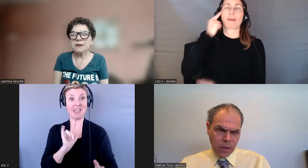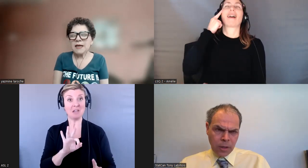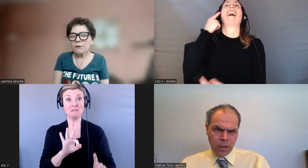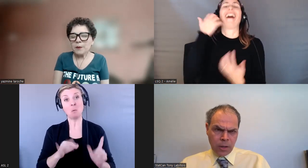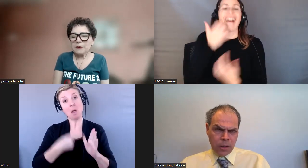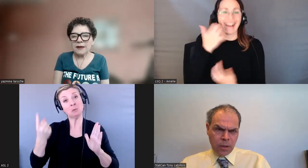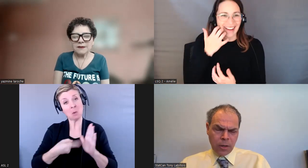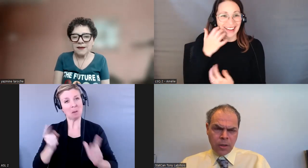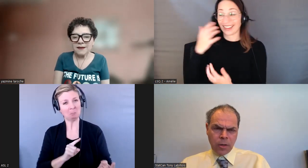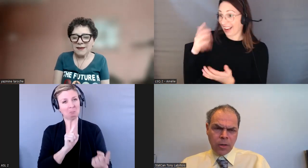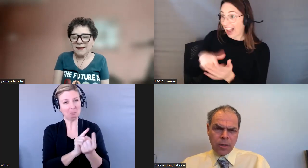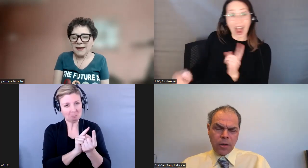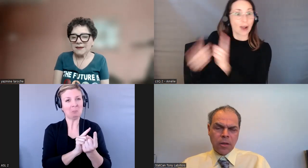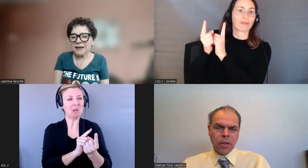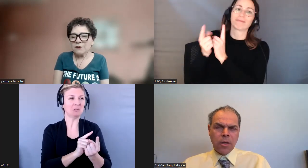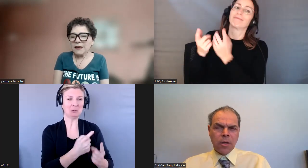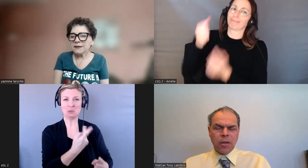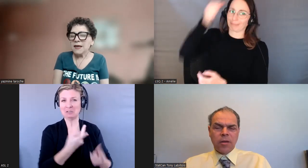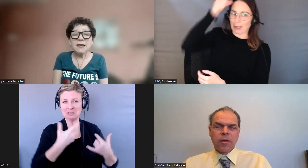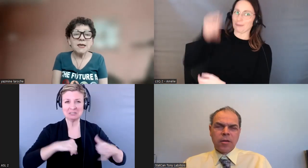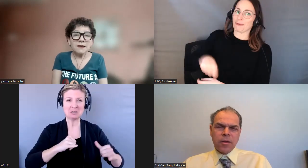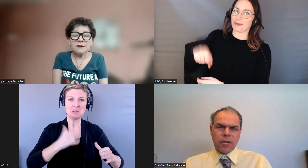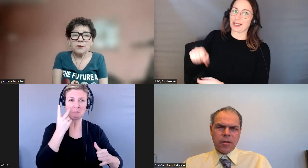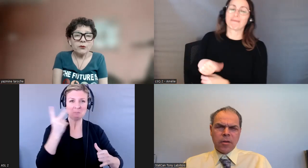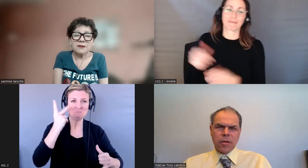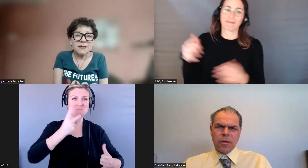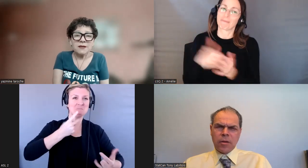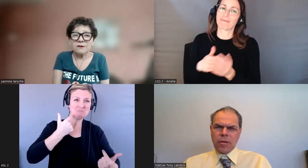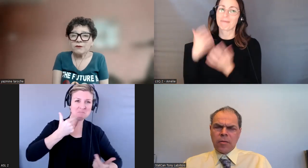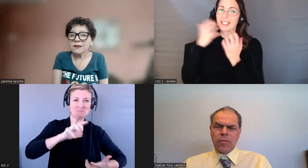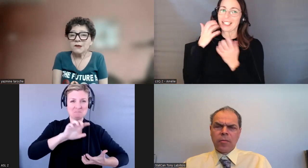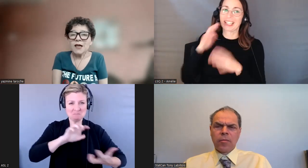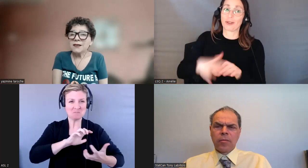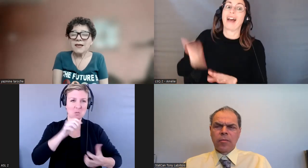still laugh about that uh at that event in the end the presentation went really well